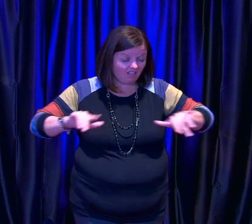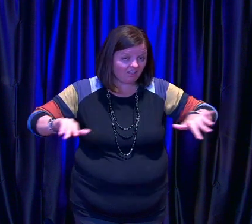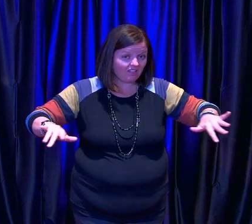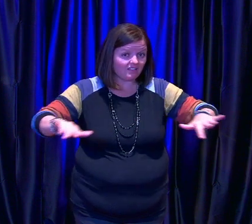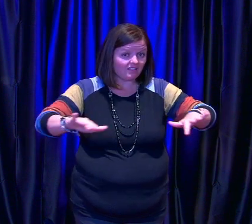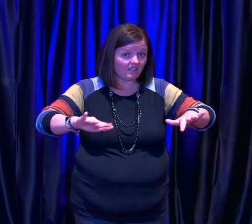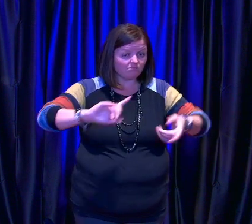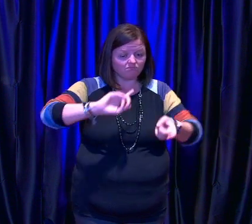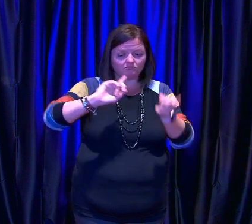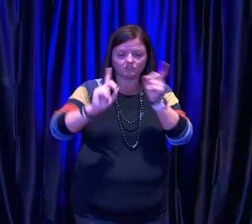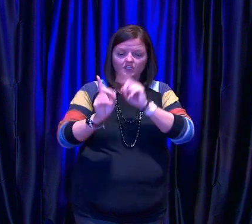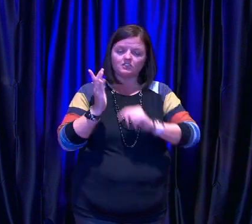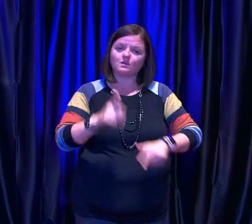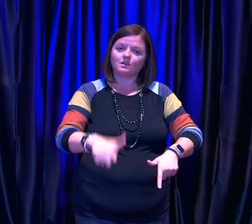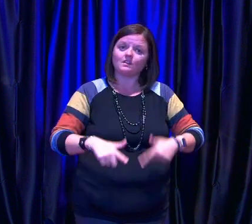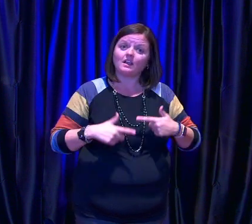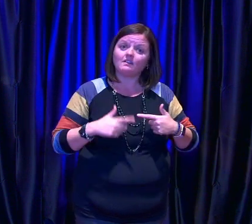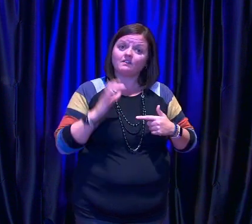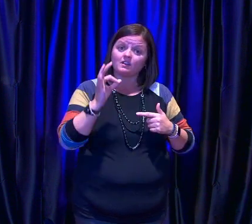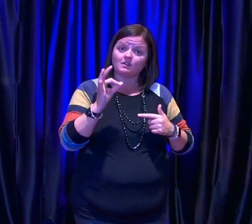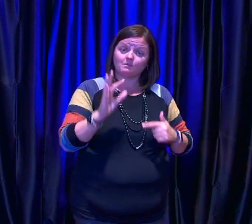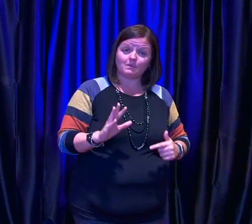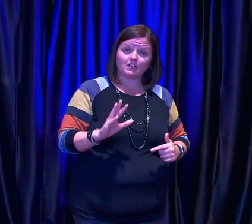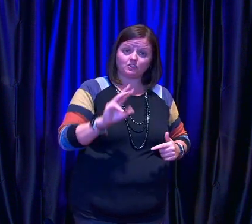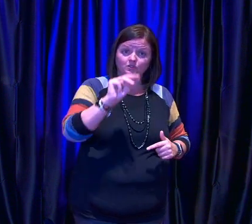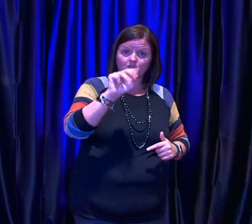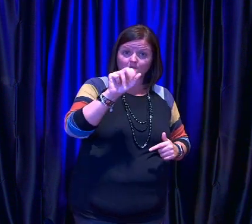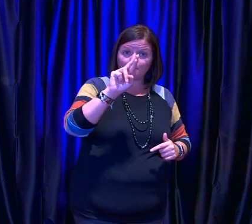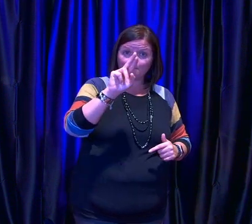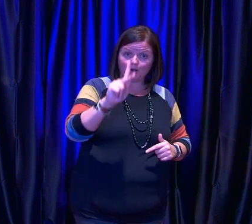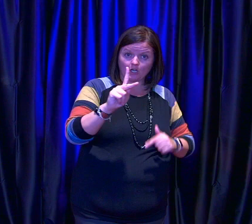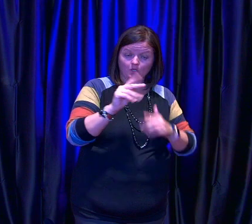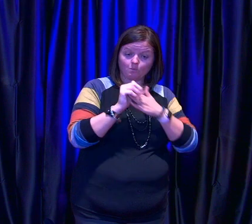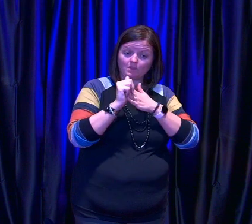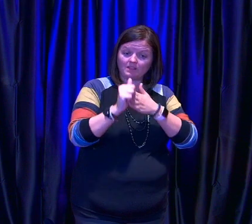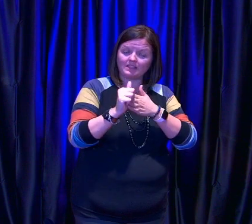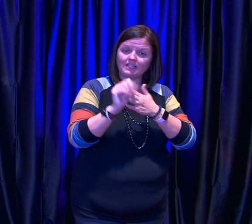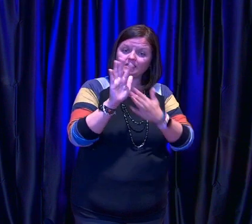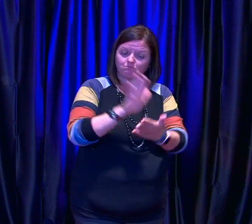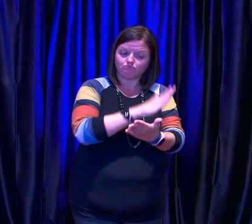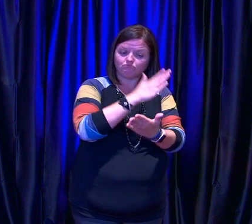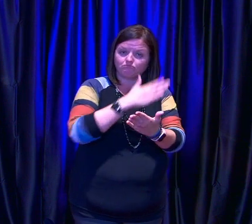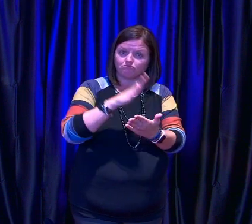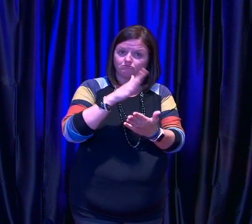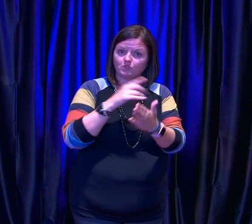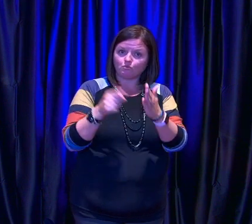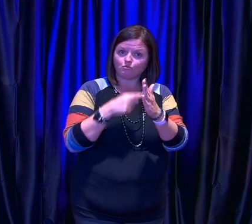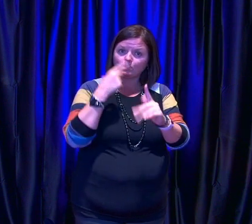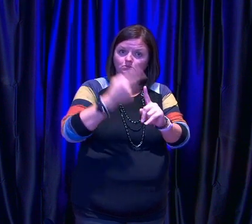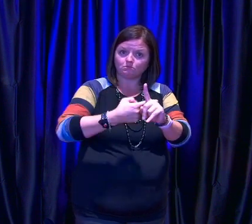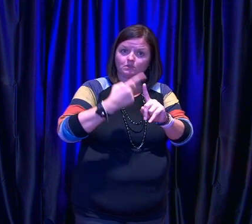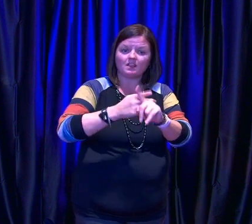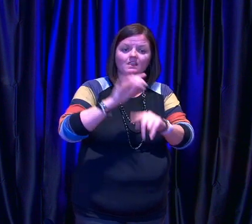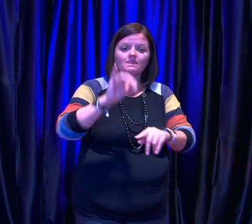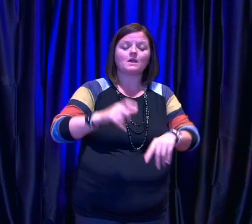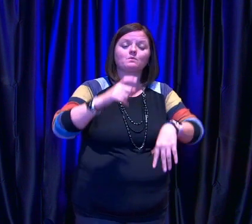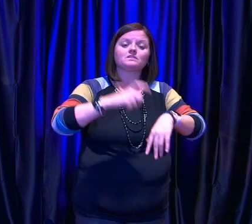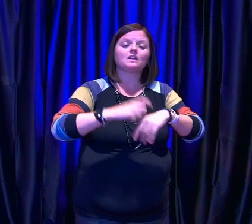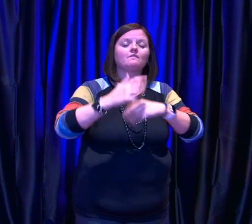whole lives pastor mark would lead a gospel sing once a month and that was a time of rest and